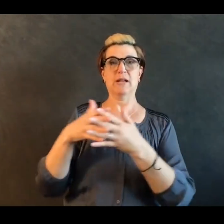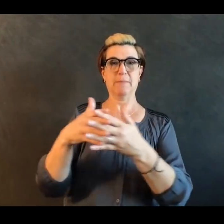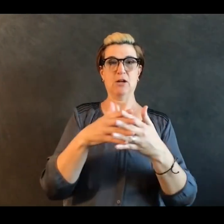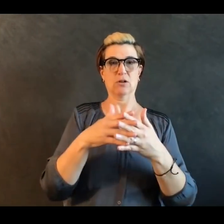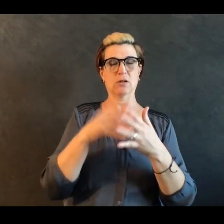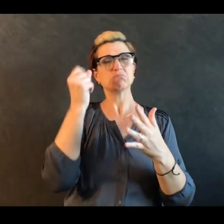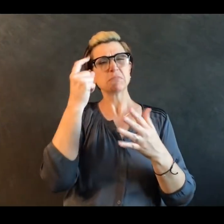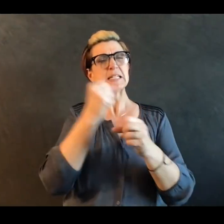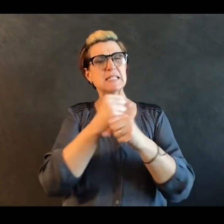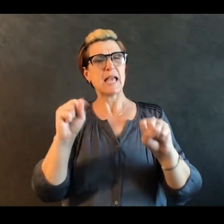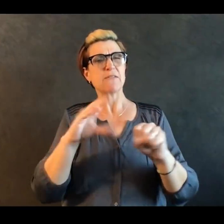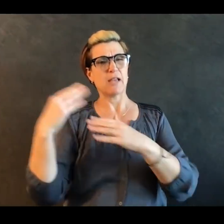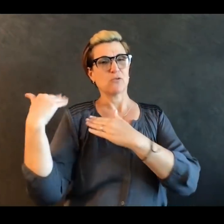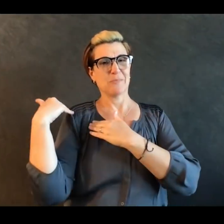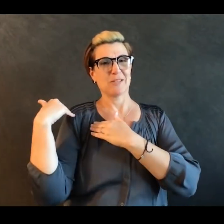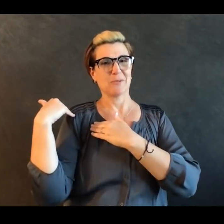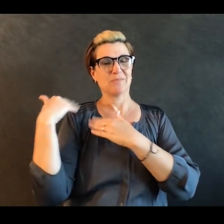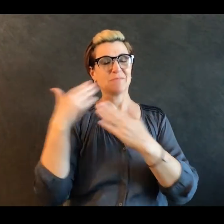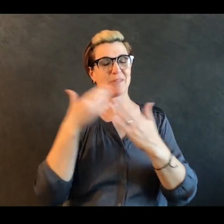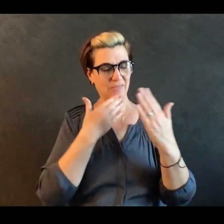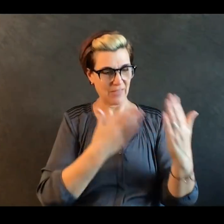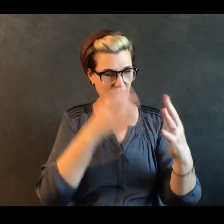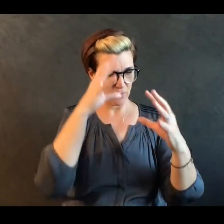Thank You mr. president